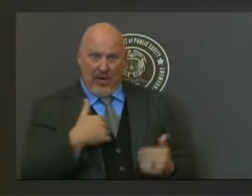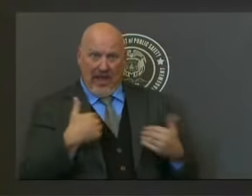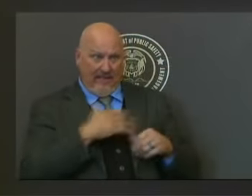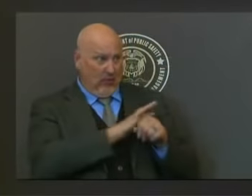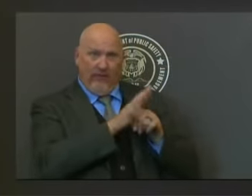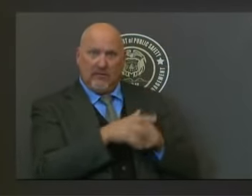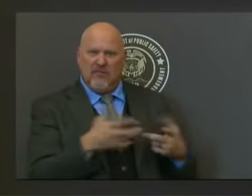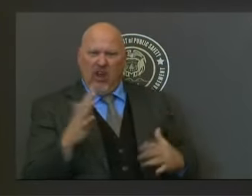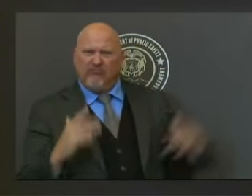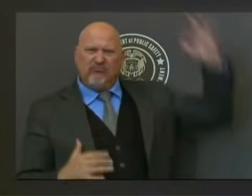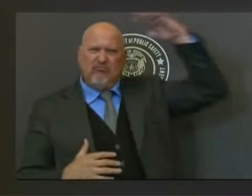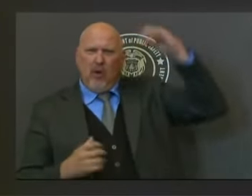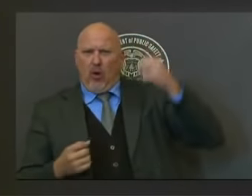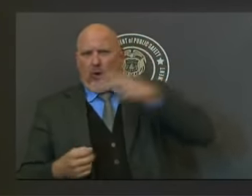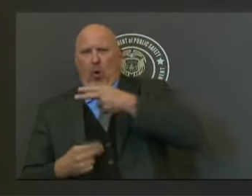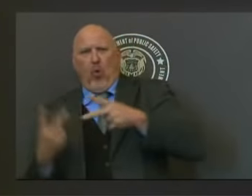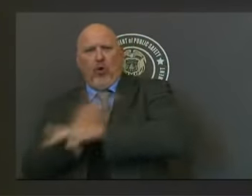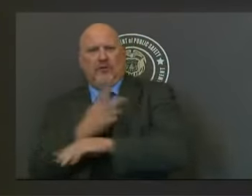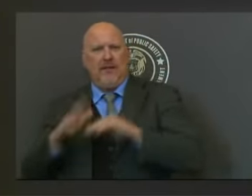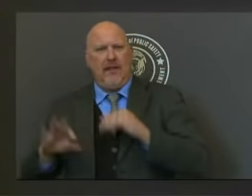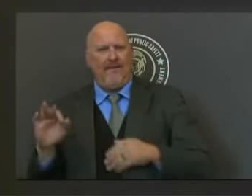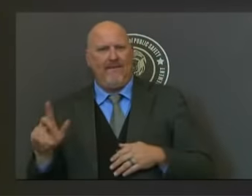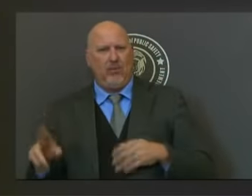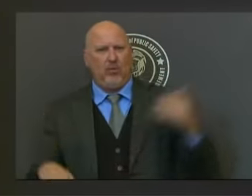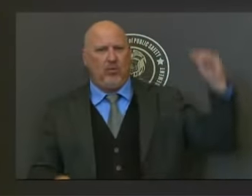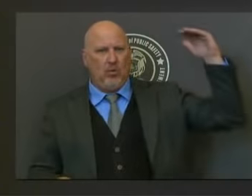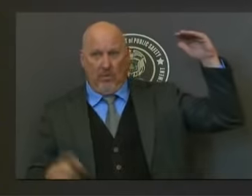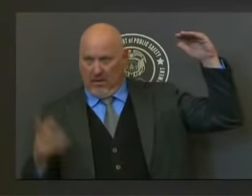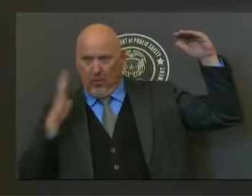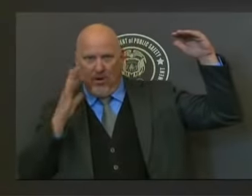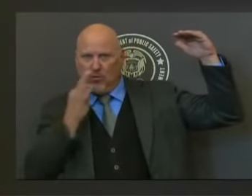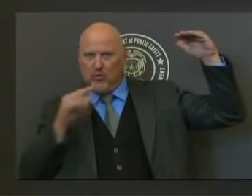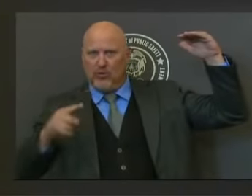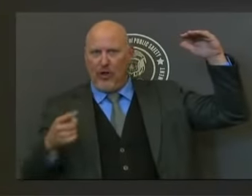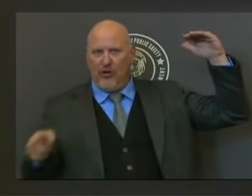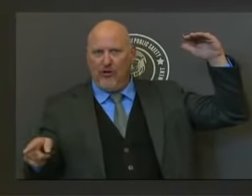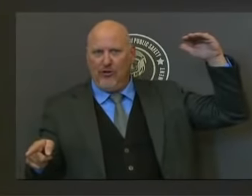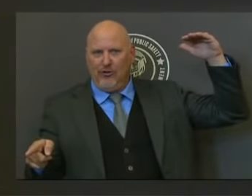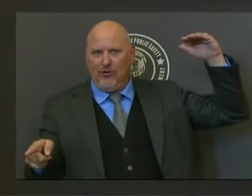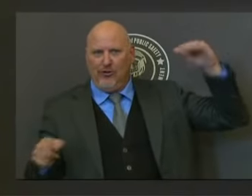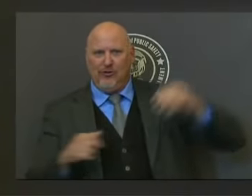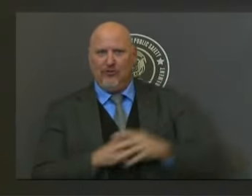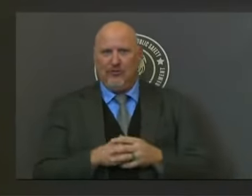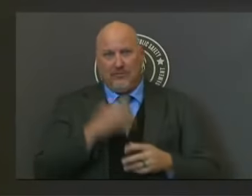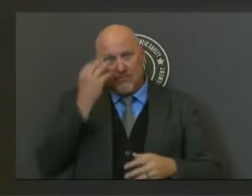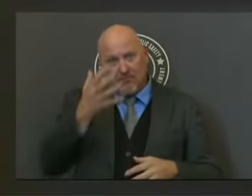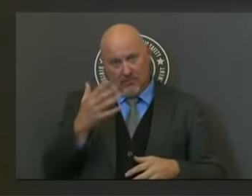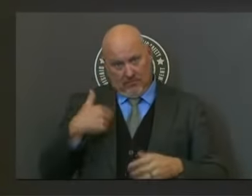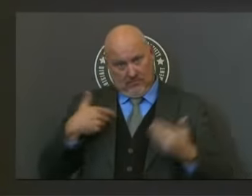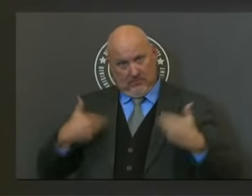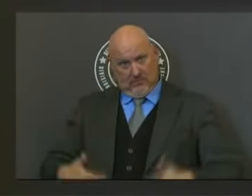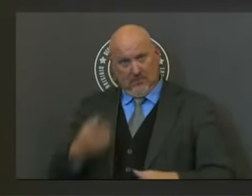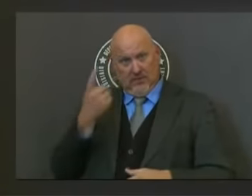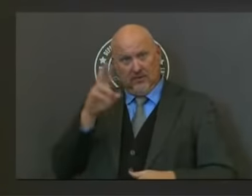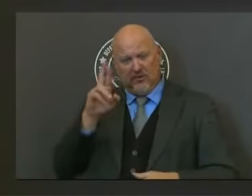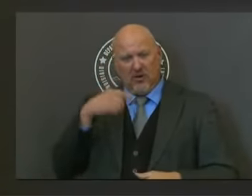physician I'm scared to see what's to come I'm scared about